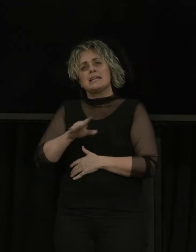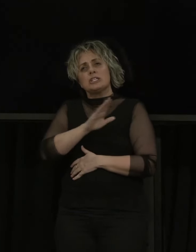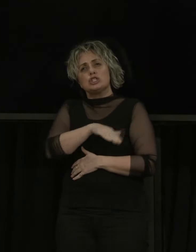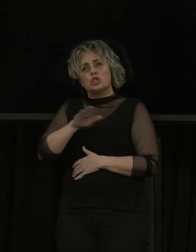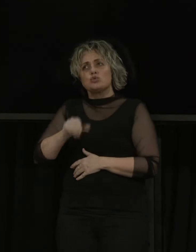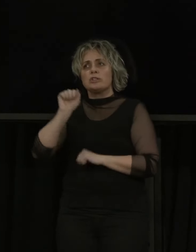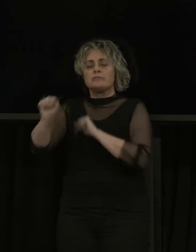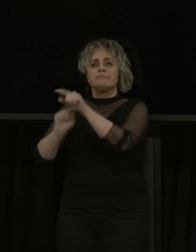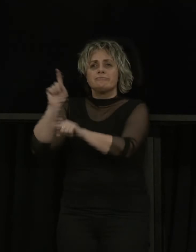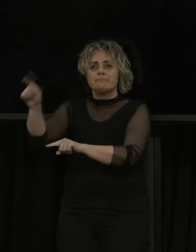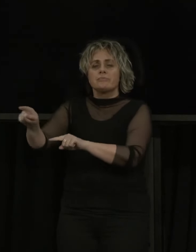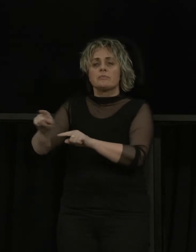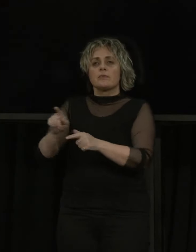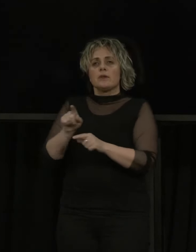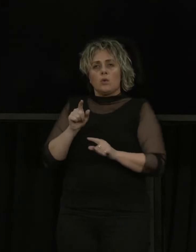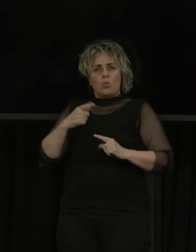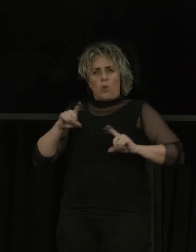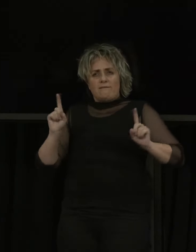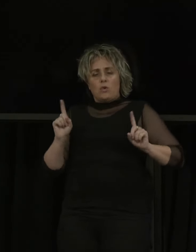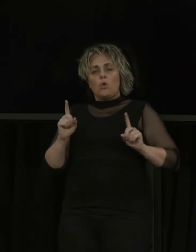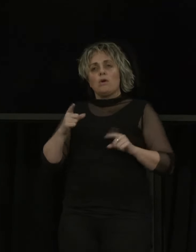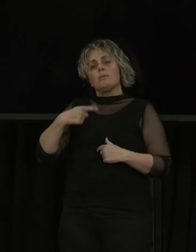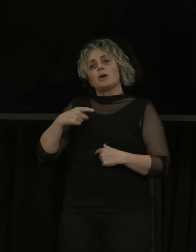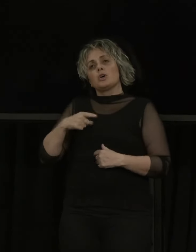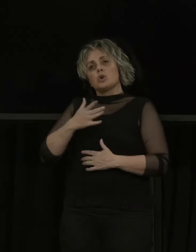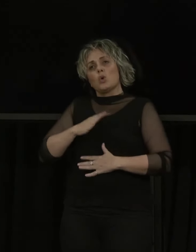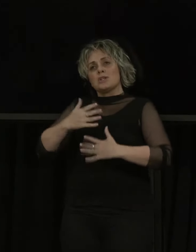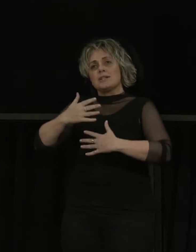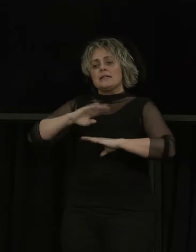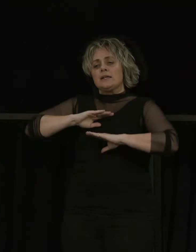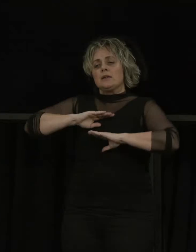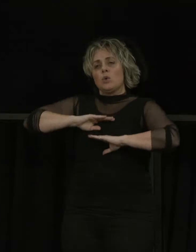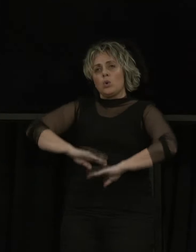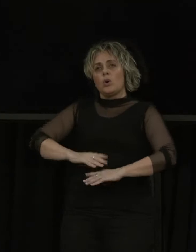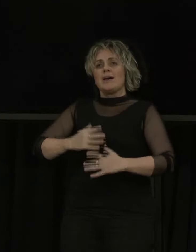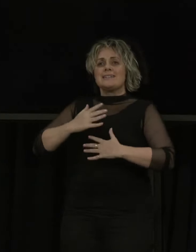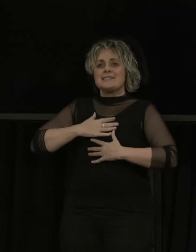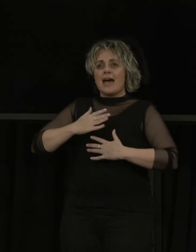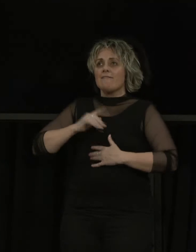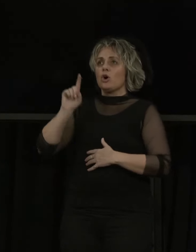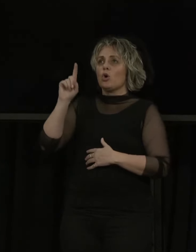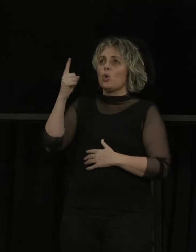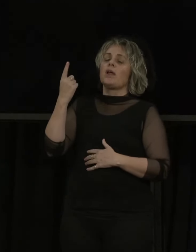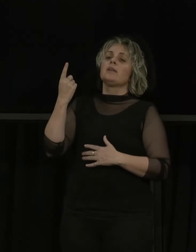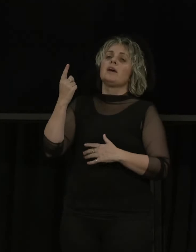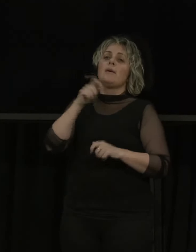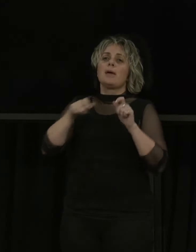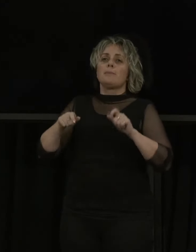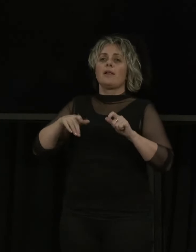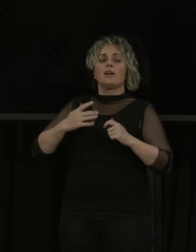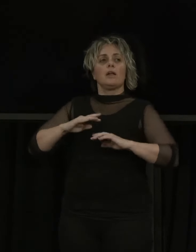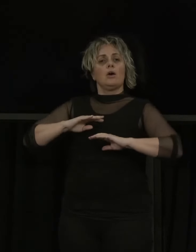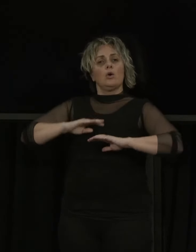infection control measures that include maintaining bubbles of